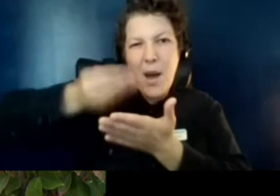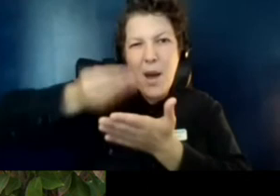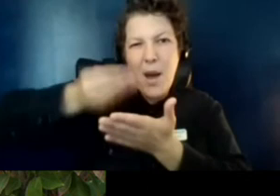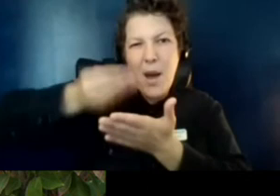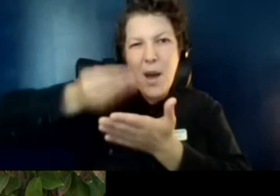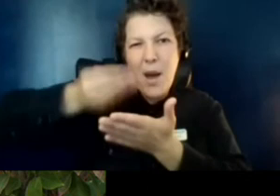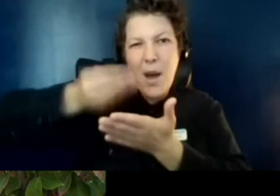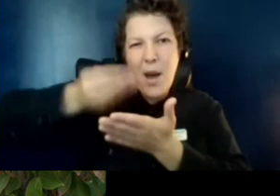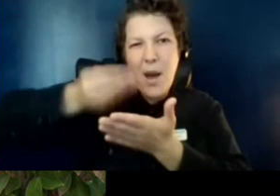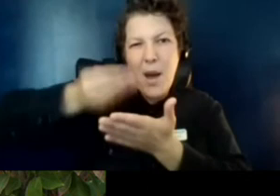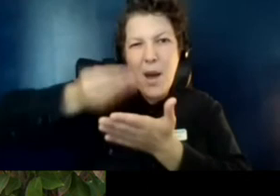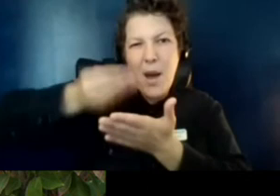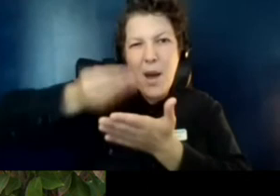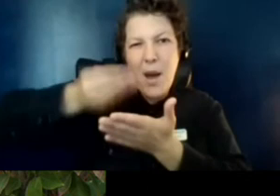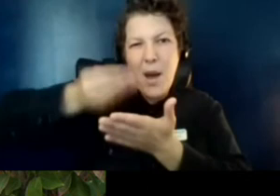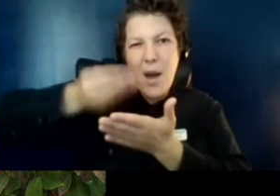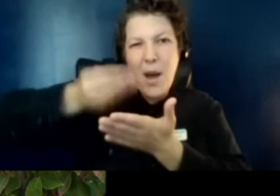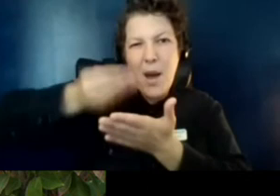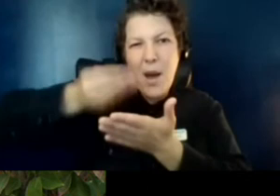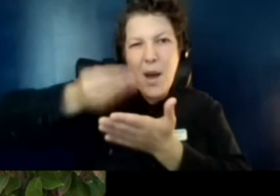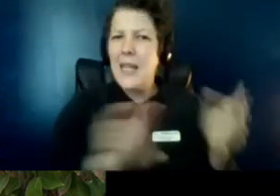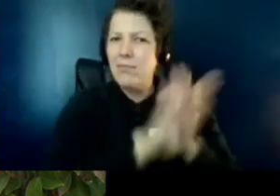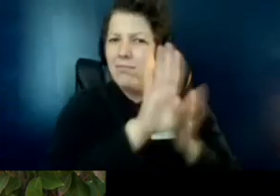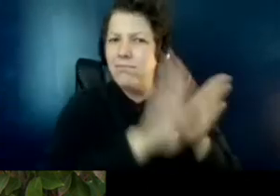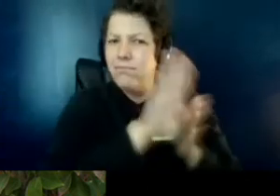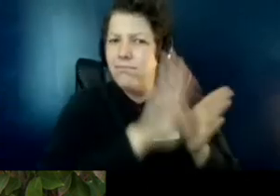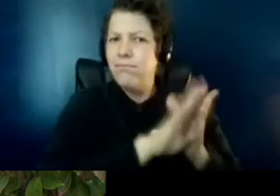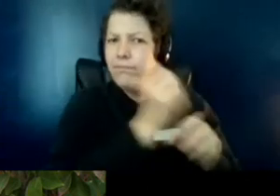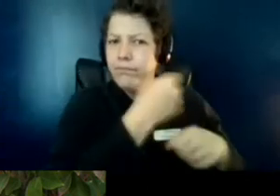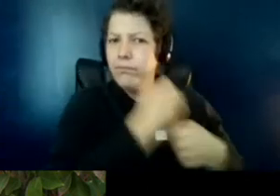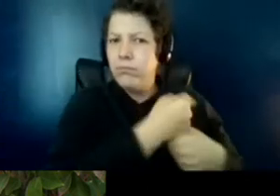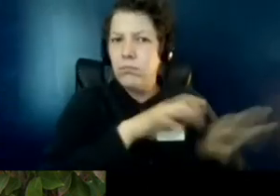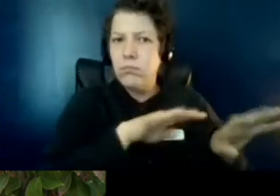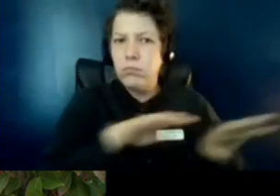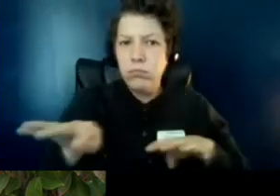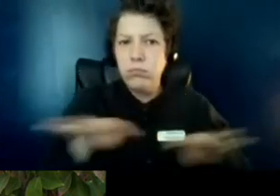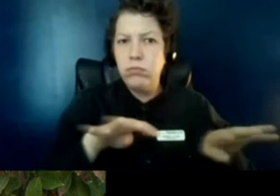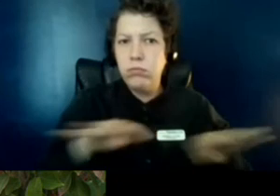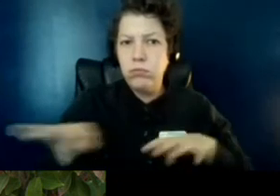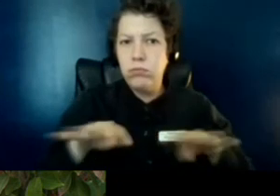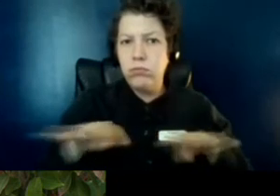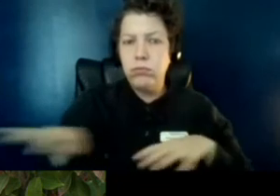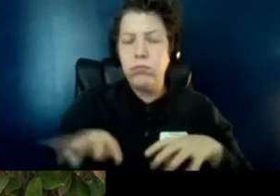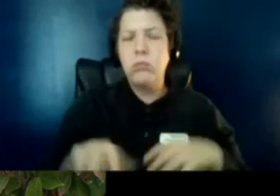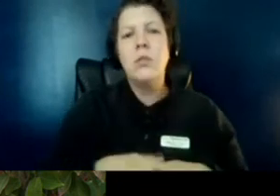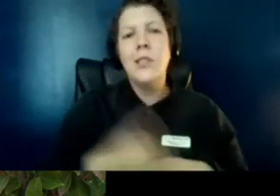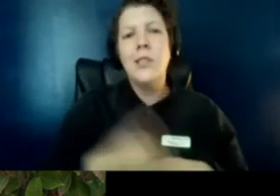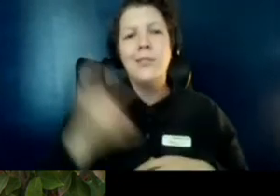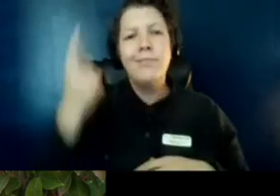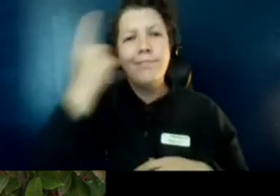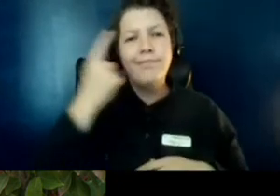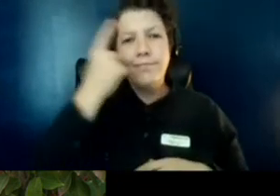to design with disabilities in mind. Do you see this being wildly adopted outside of legislation?